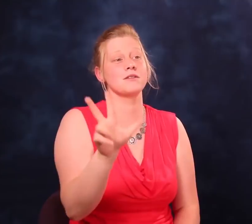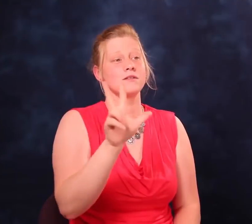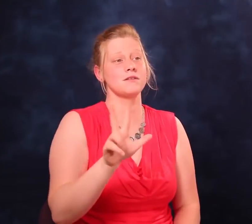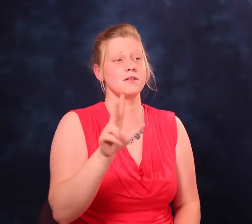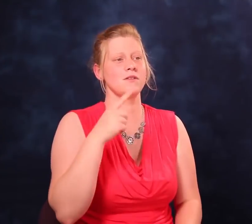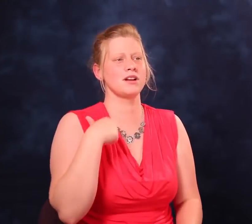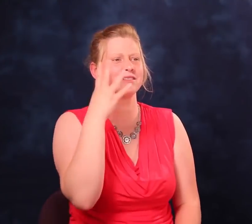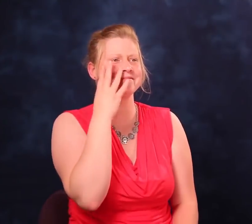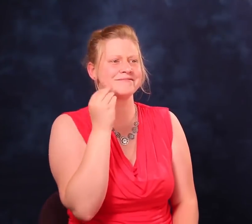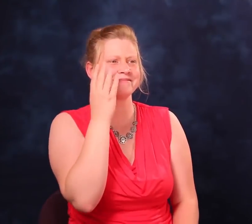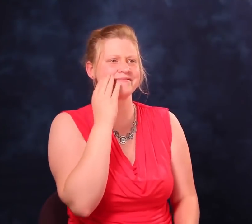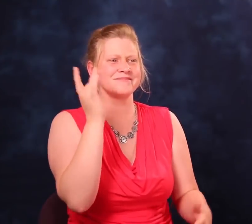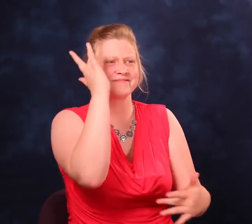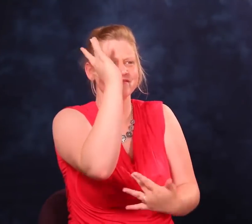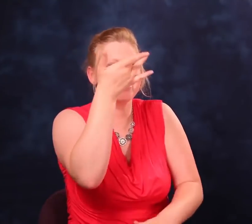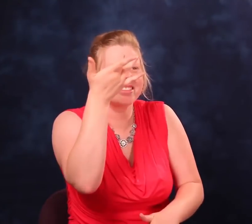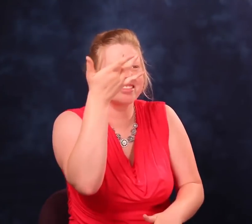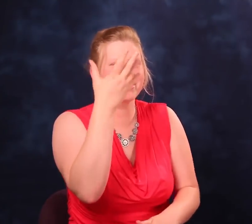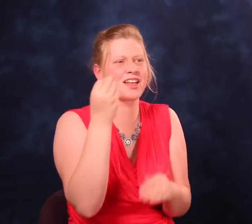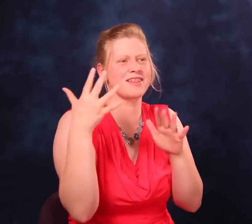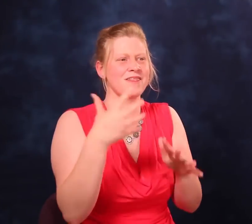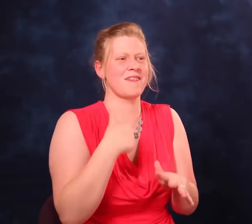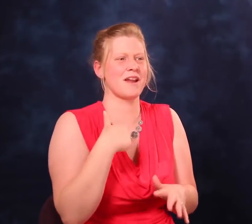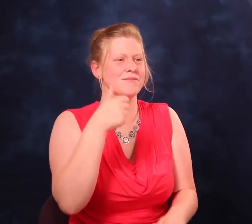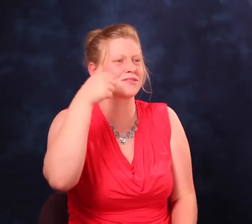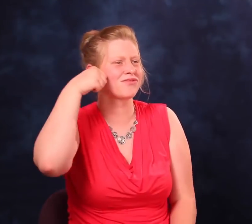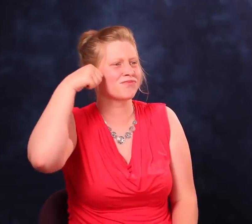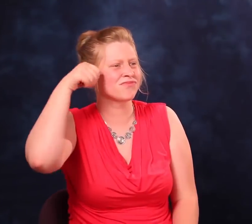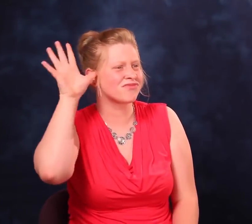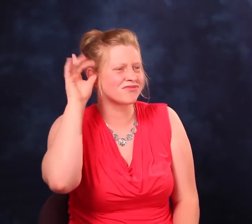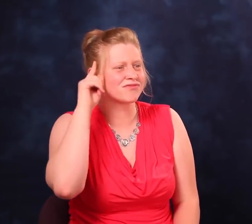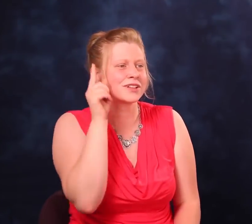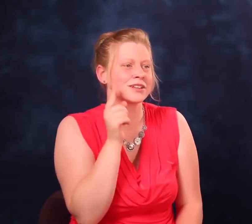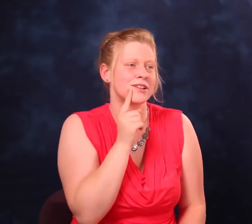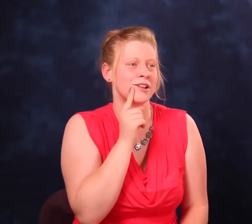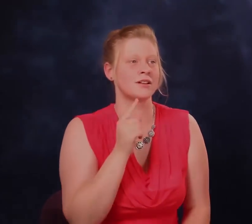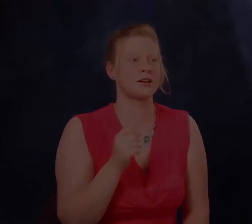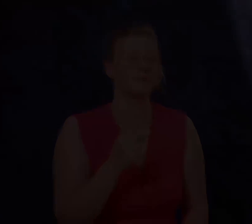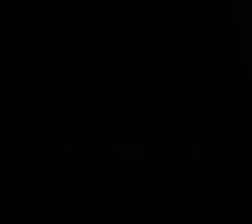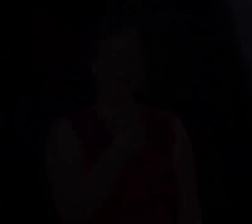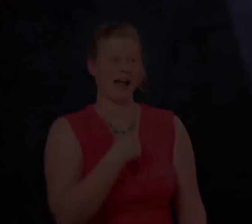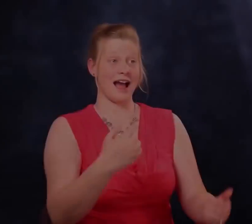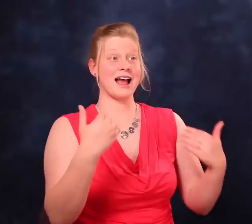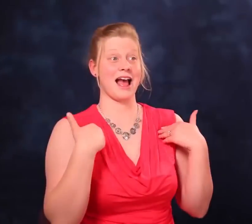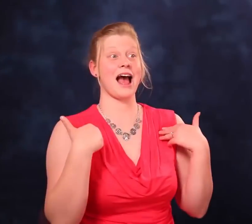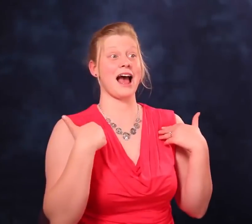At the age of three, I experienced an illness that left me profoundly deaf.